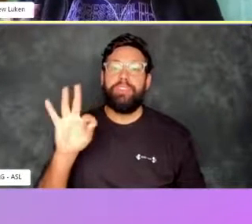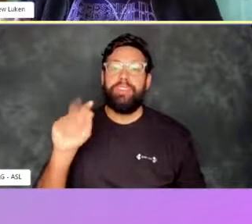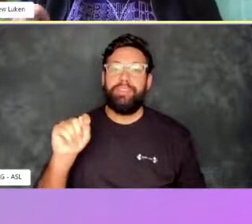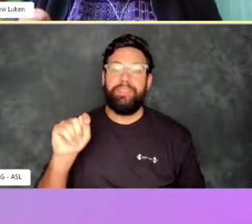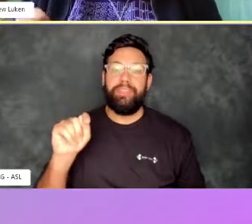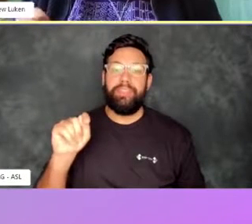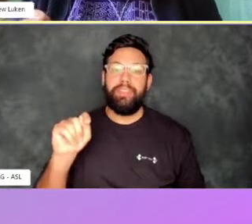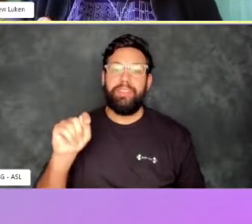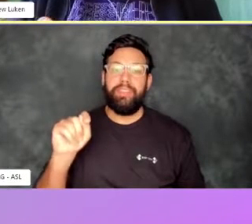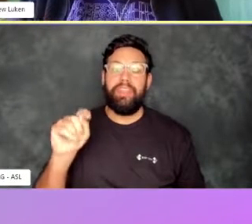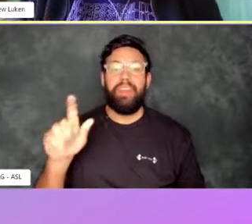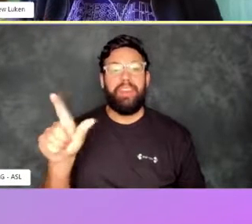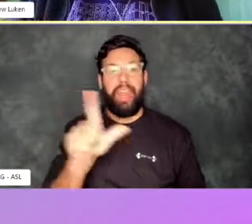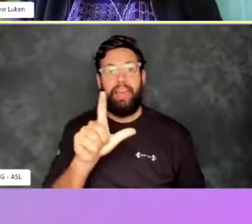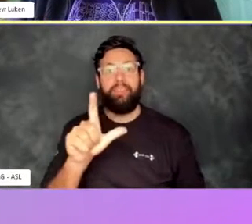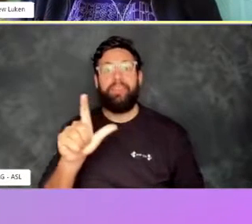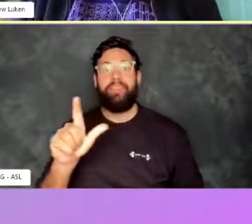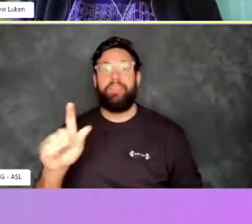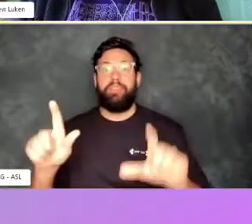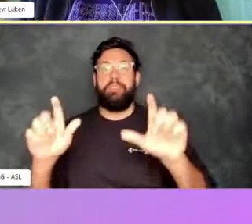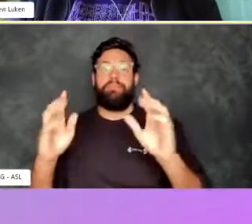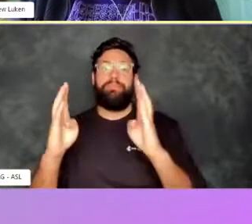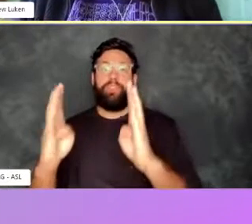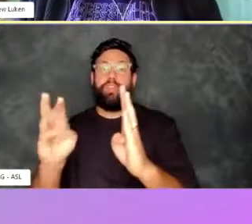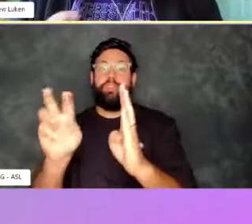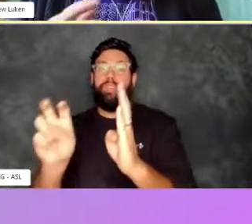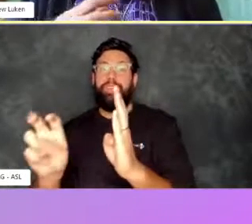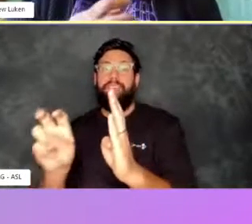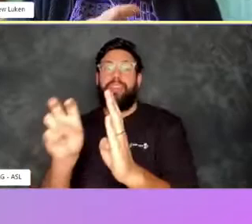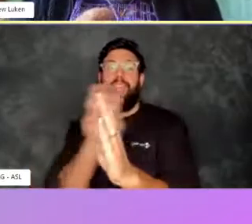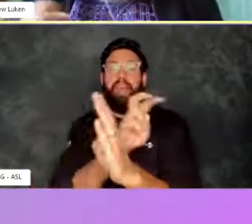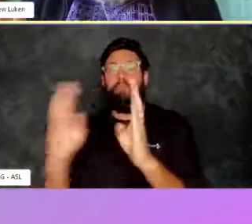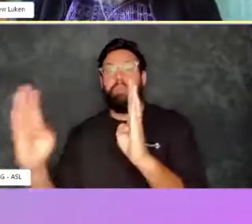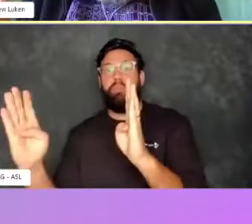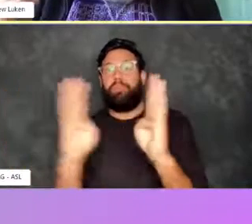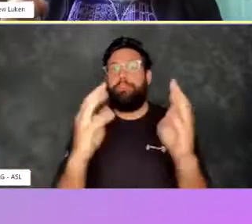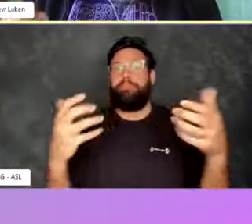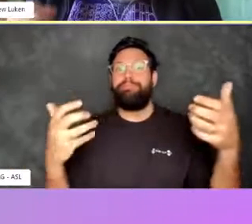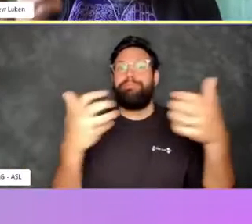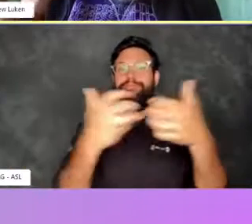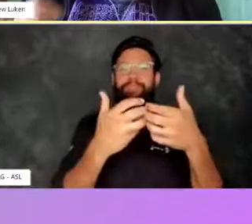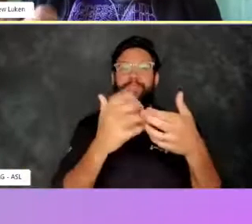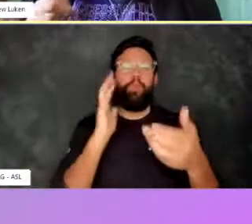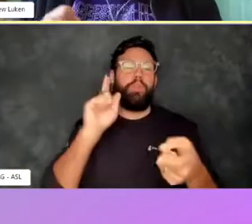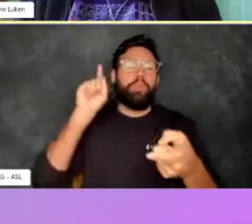here for everyone. Shifting left focusing on accessibility during the design going phase is to